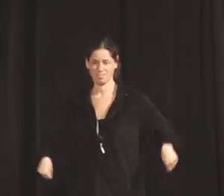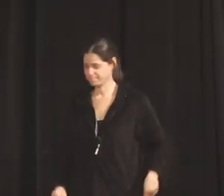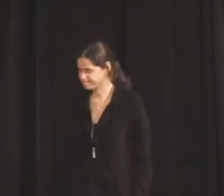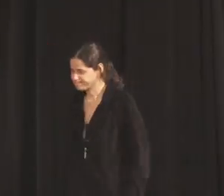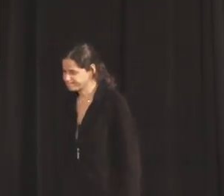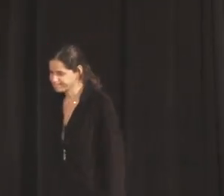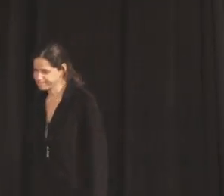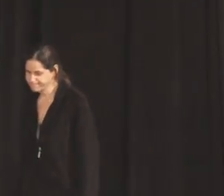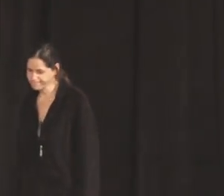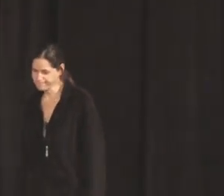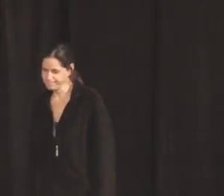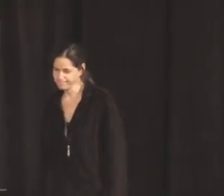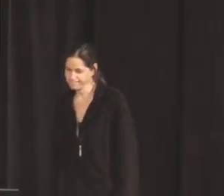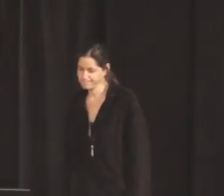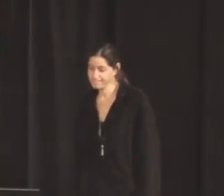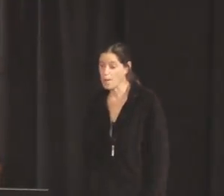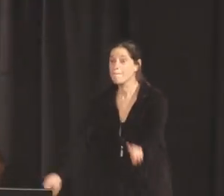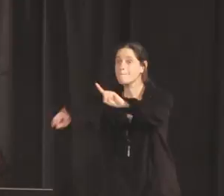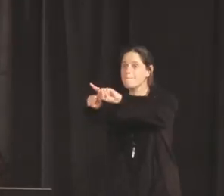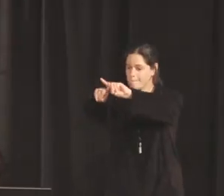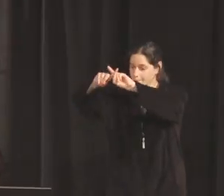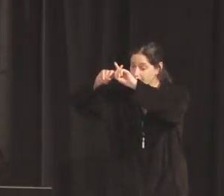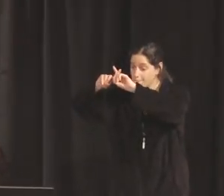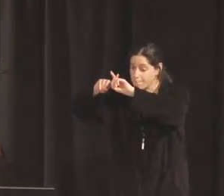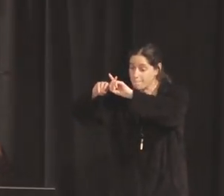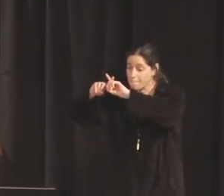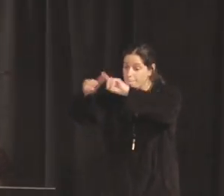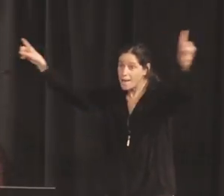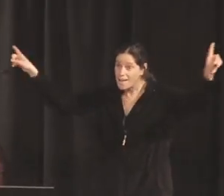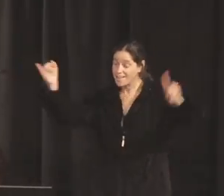and it doesn't matter who they are. It's all going to be good for them.